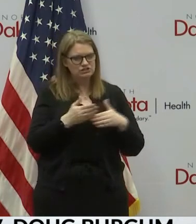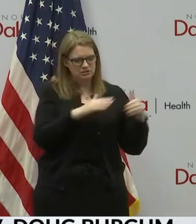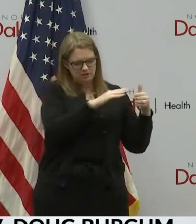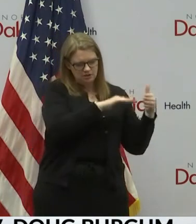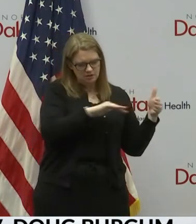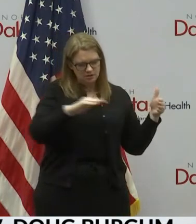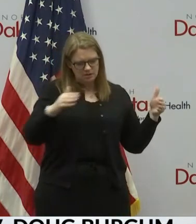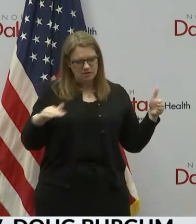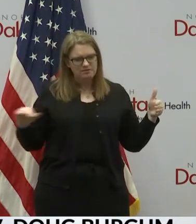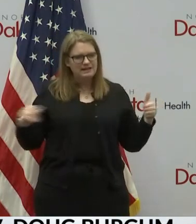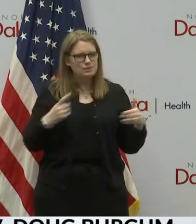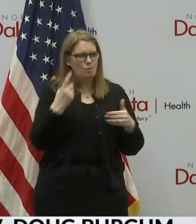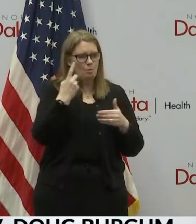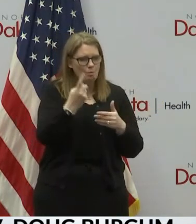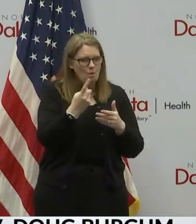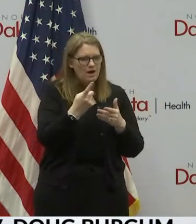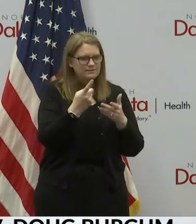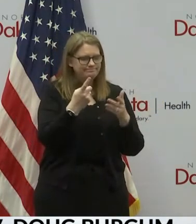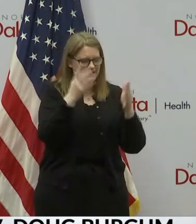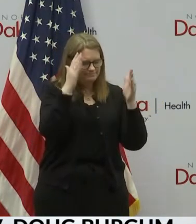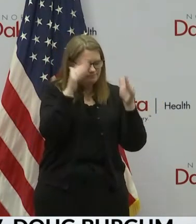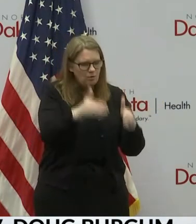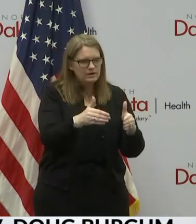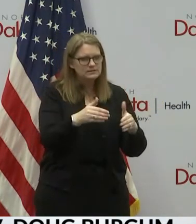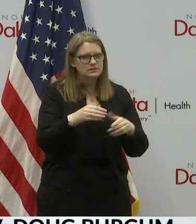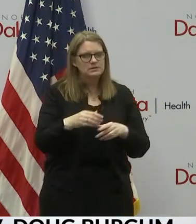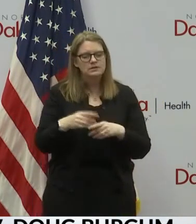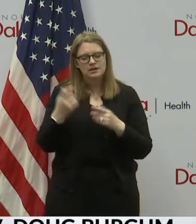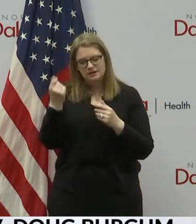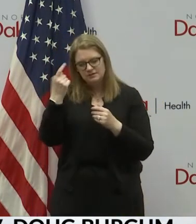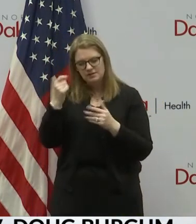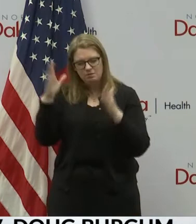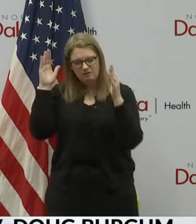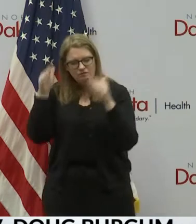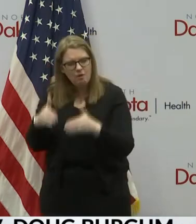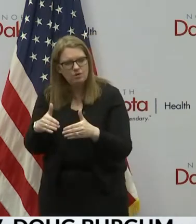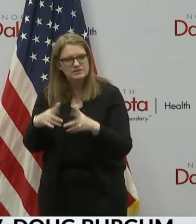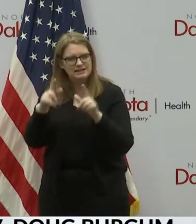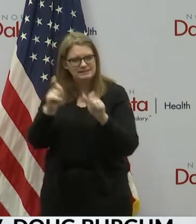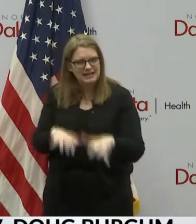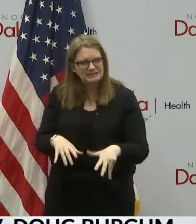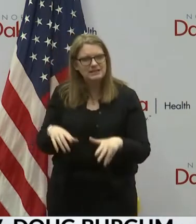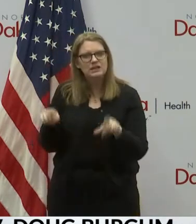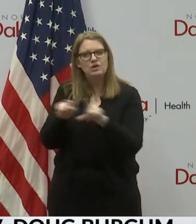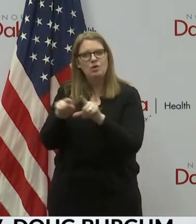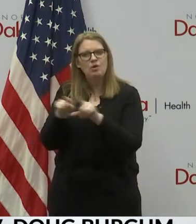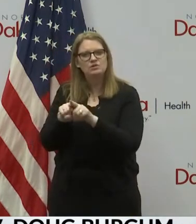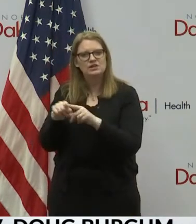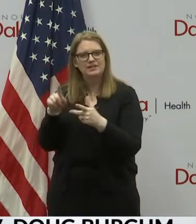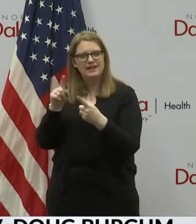WE AGAIN SAY AS WE TAKE A LOOK AT THESE ROLLING DAY AVERAGE, THAT'S JUST ONE FACTOR. BUT EVEN AS WE FOCUS ON TESTING